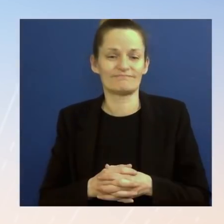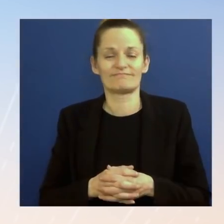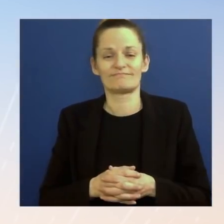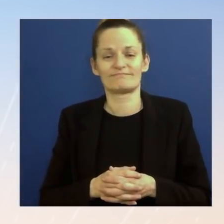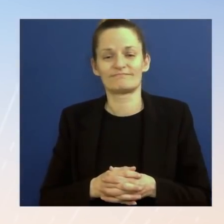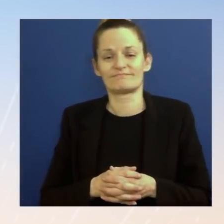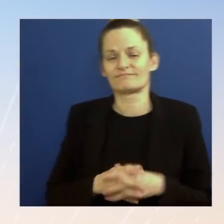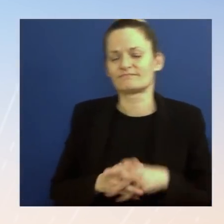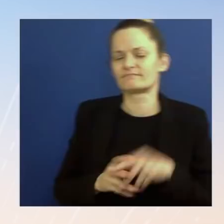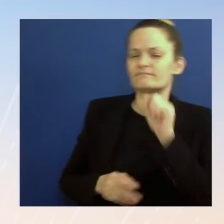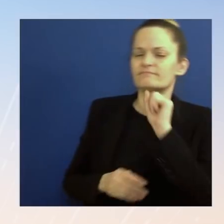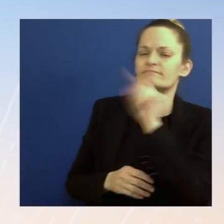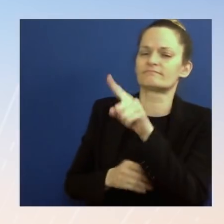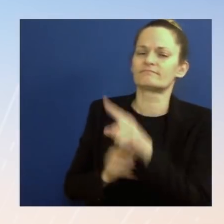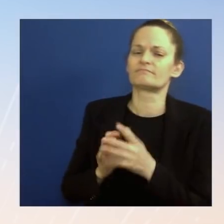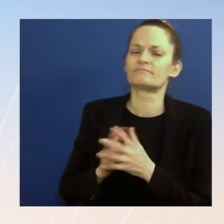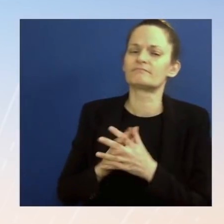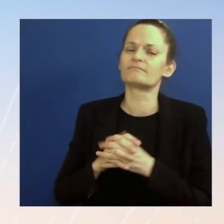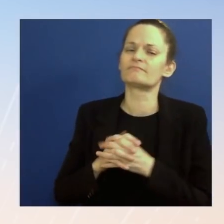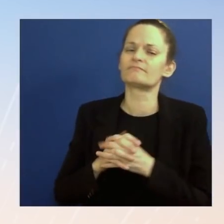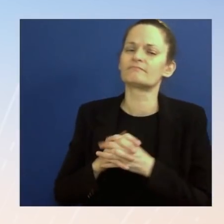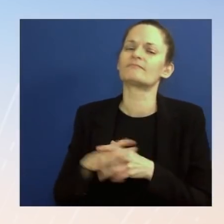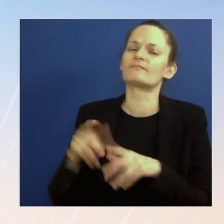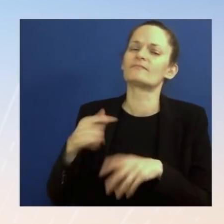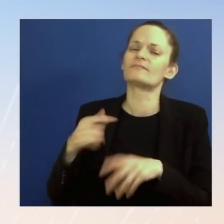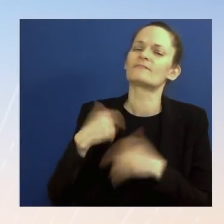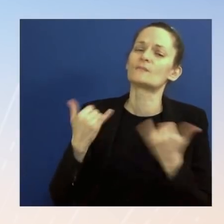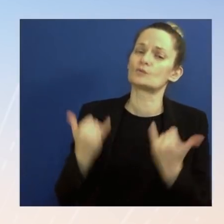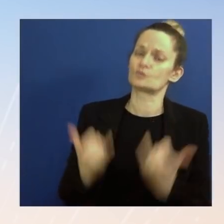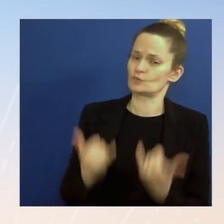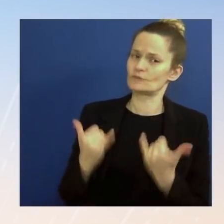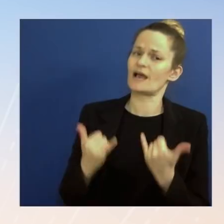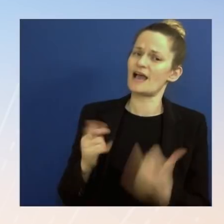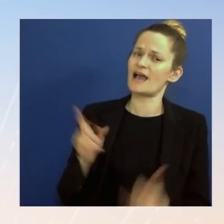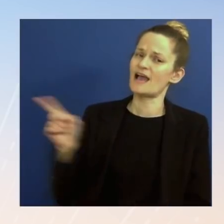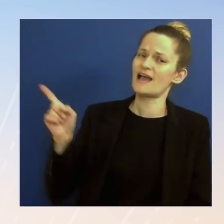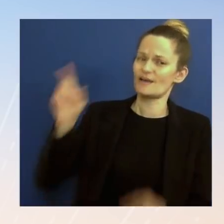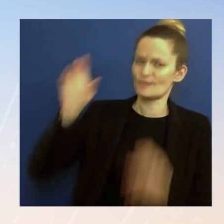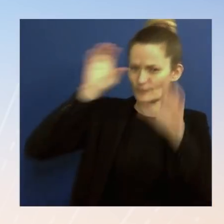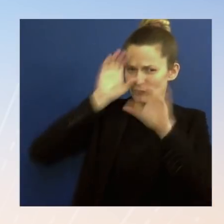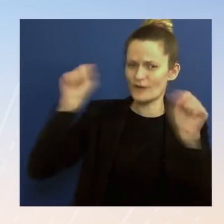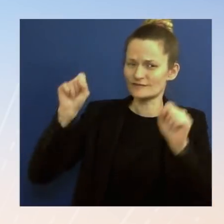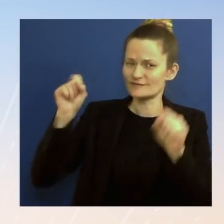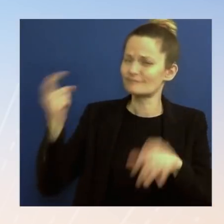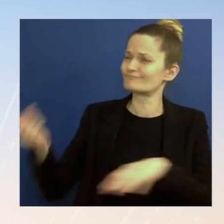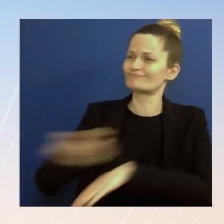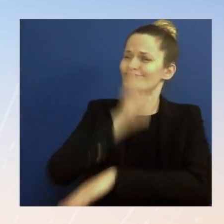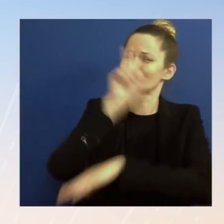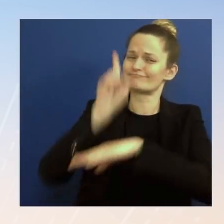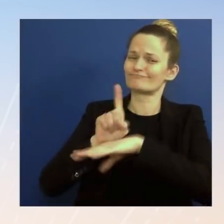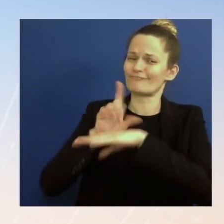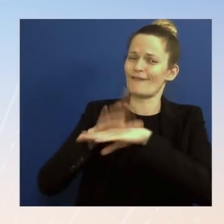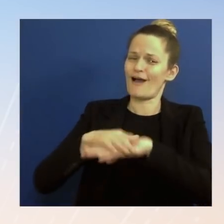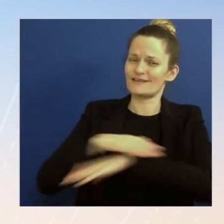Is that something he has been advised to do, or is that something he just feels more comfortable doing? Ms. Psaki: Often he does that when it's required by a specific event,